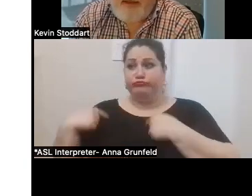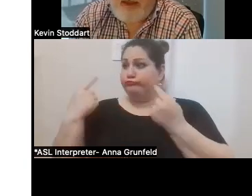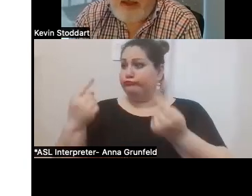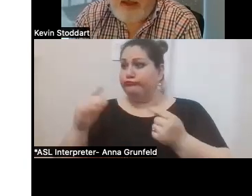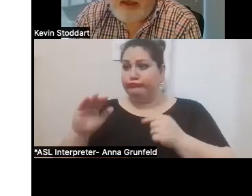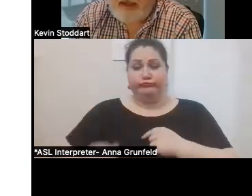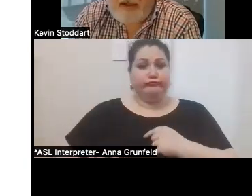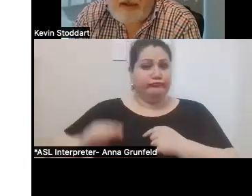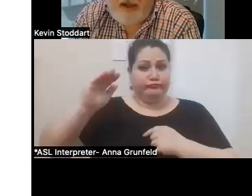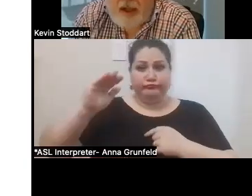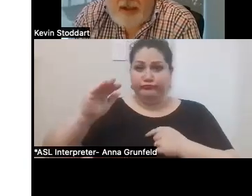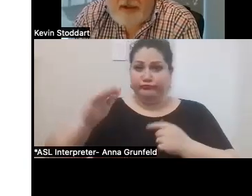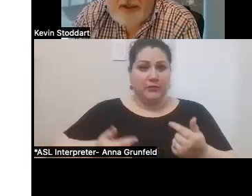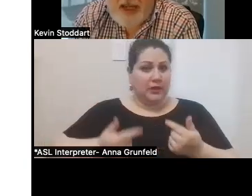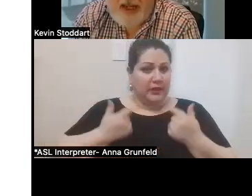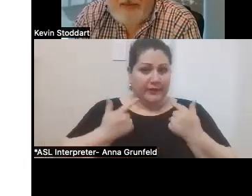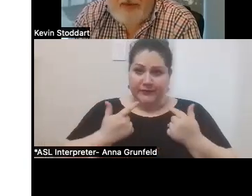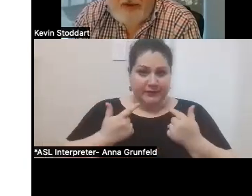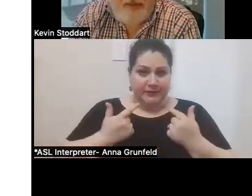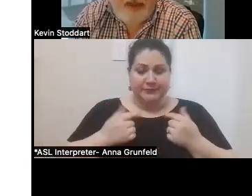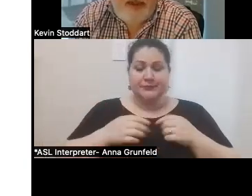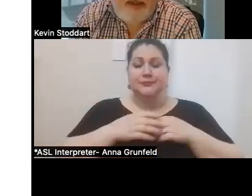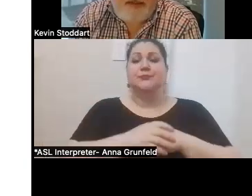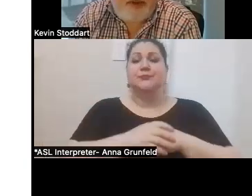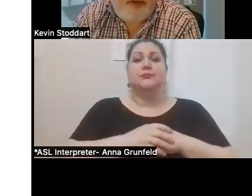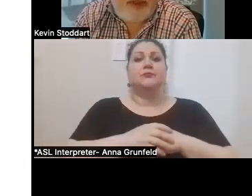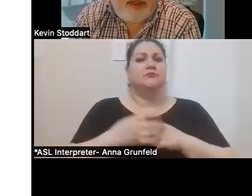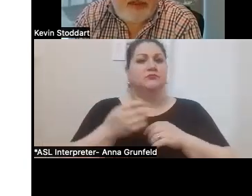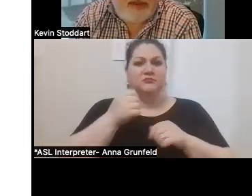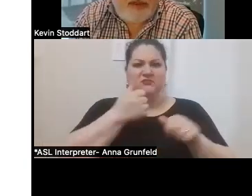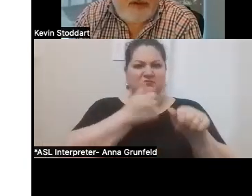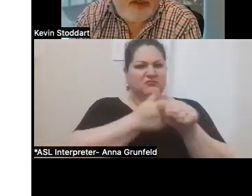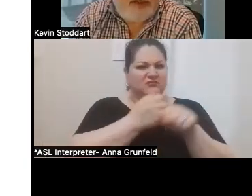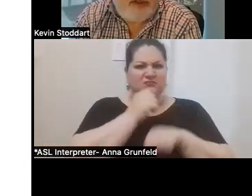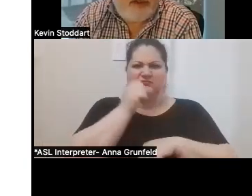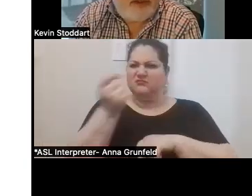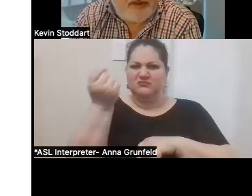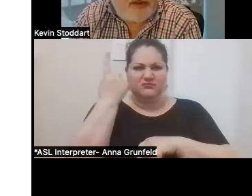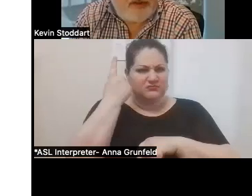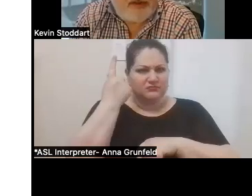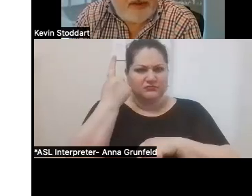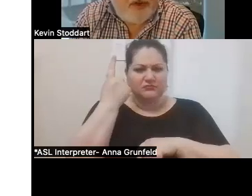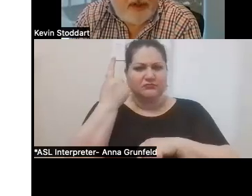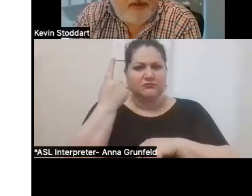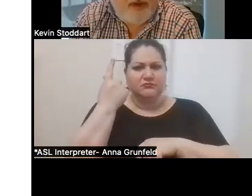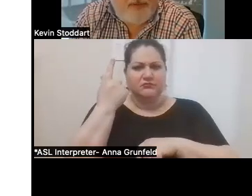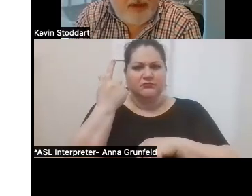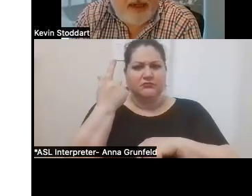They did not understand their ability to process constructive feedback